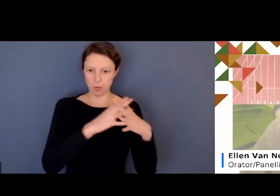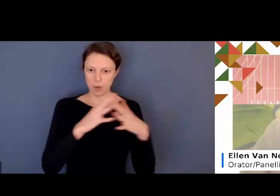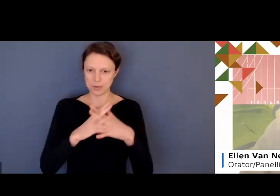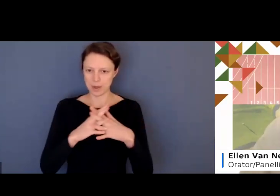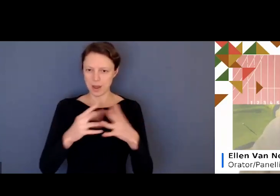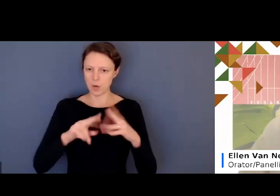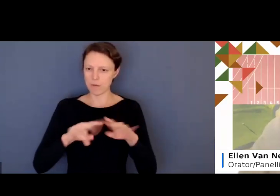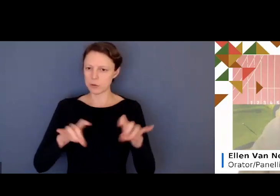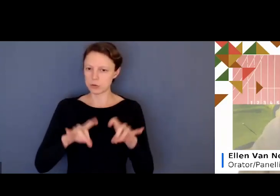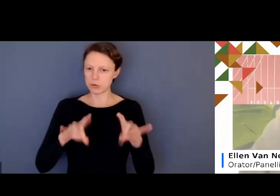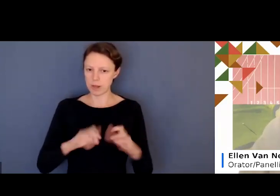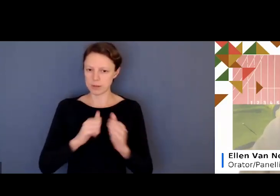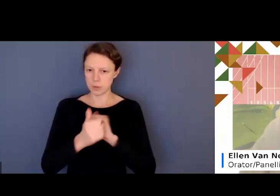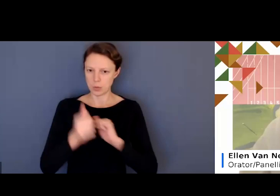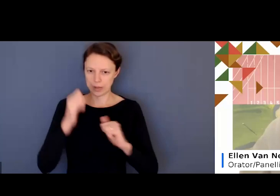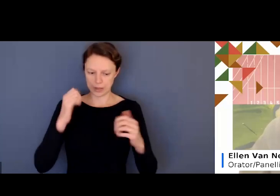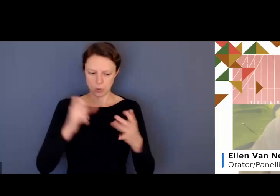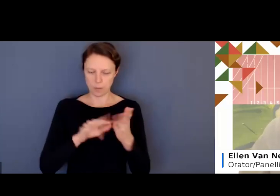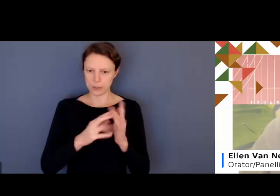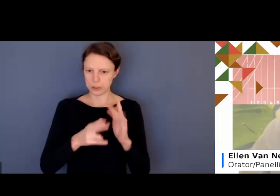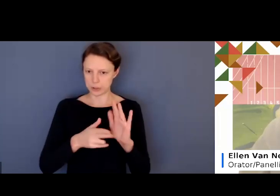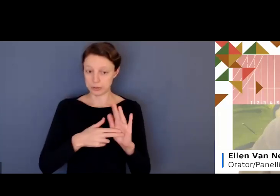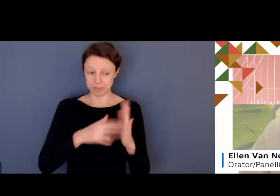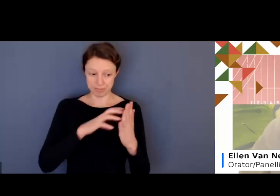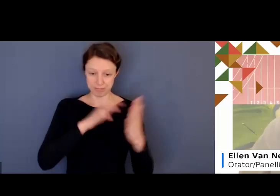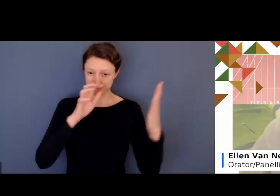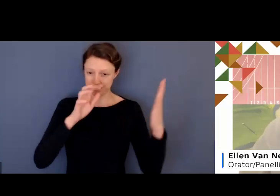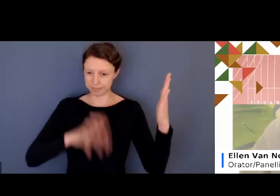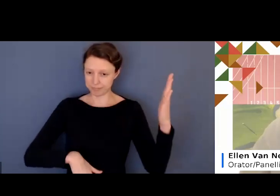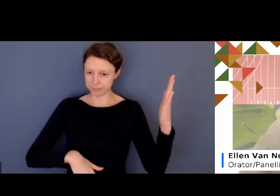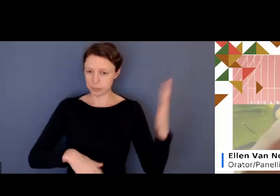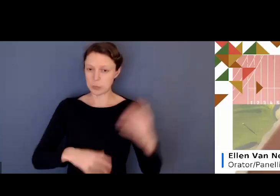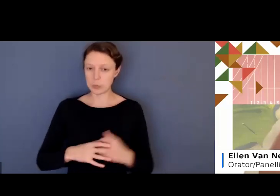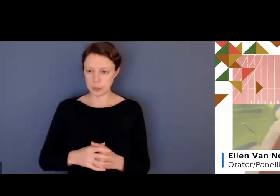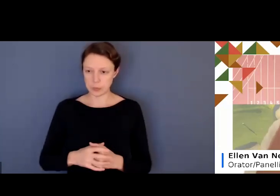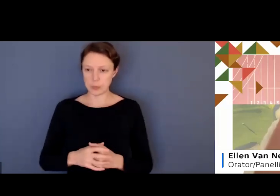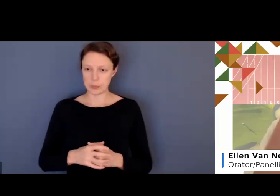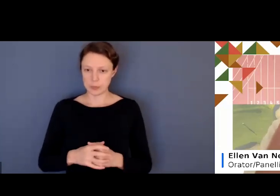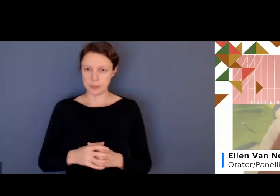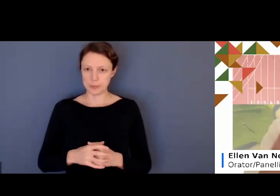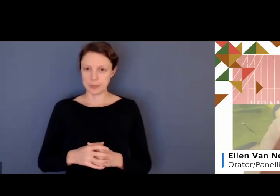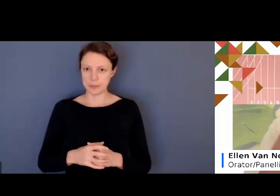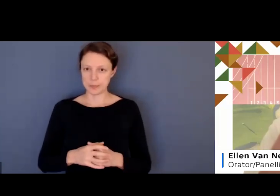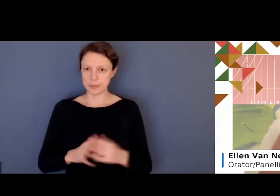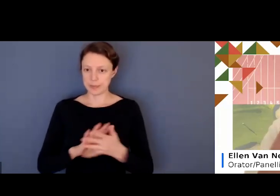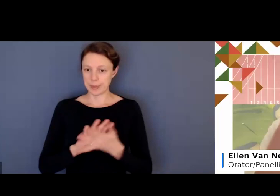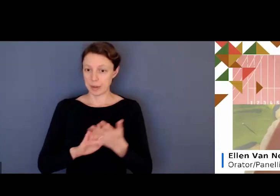is extensive and expensive. So already this complicates